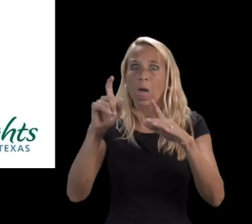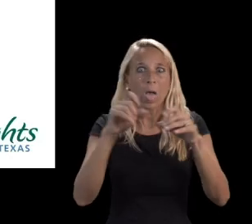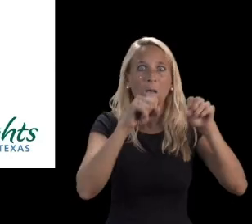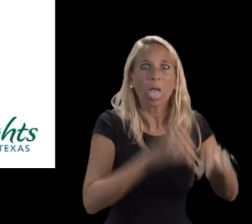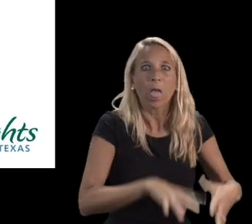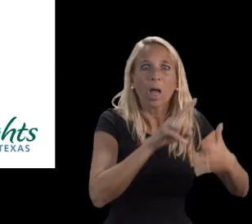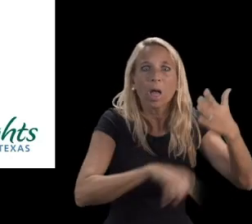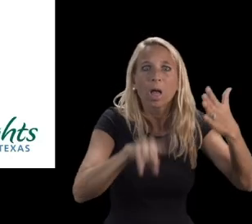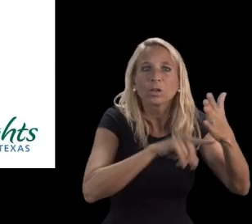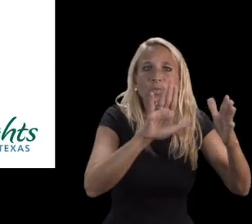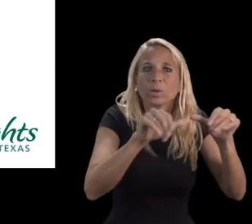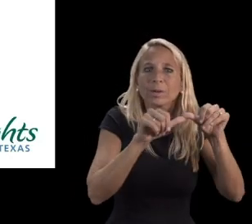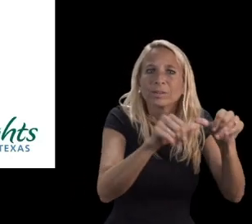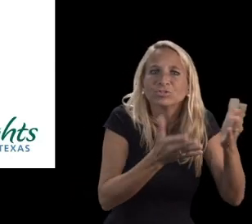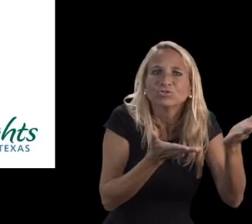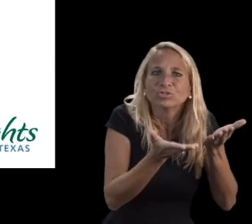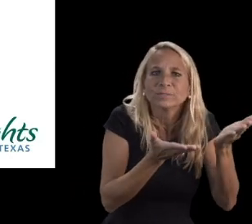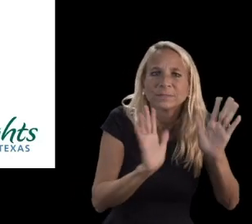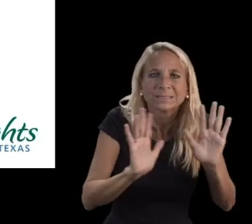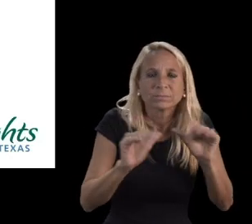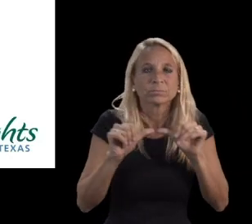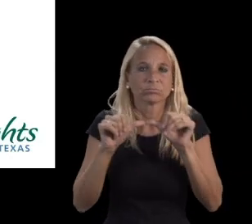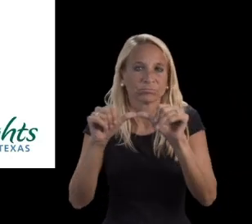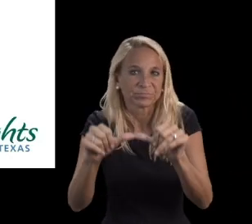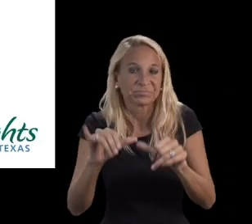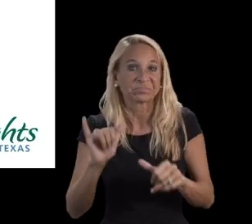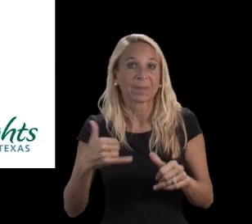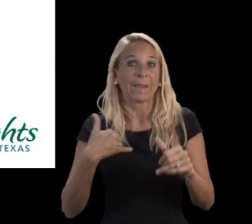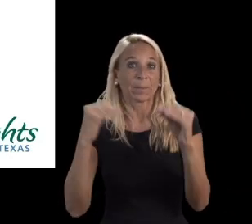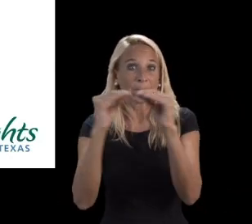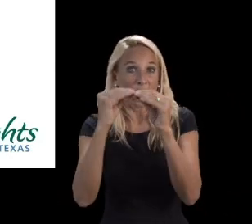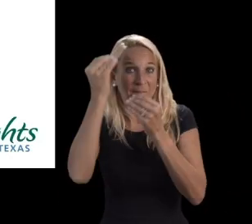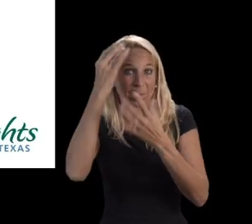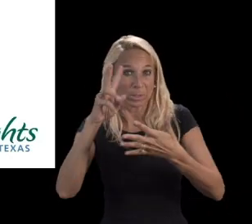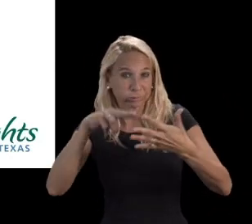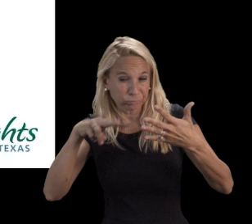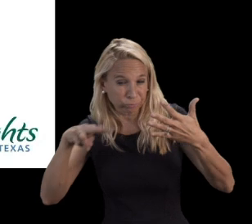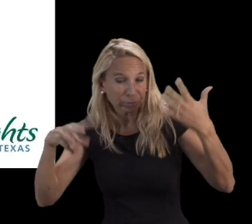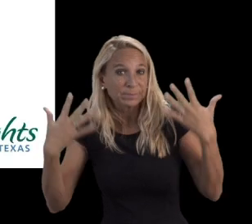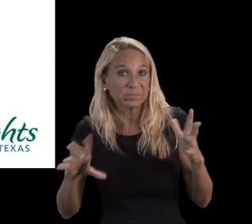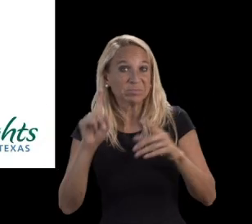Now that I've done that, now that I have more information, let's see, should we continue?